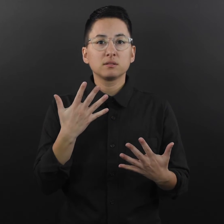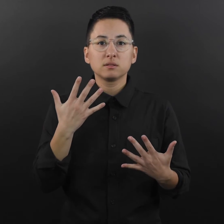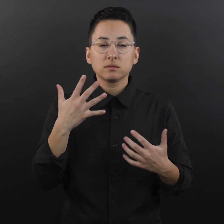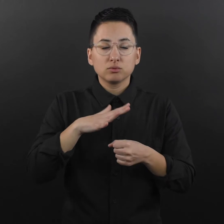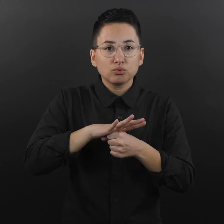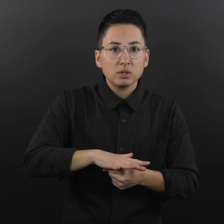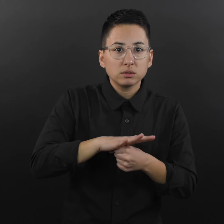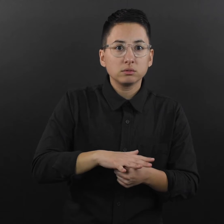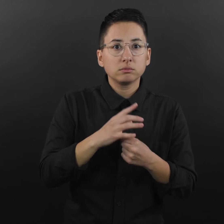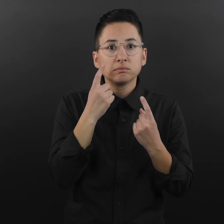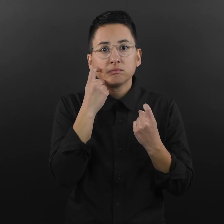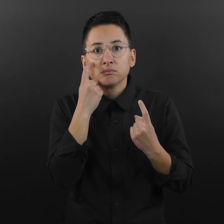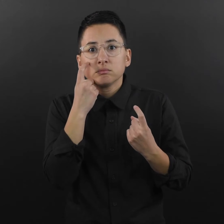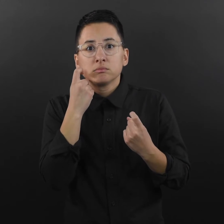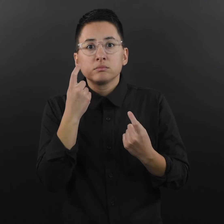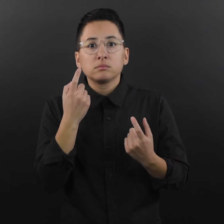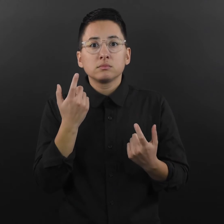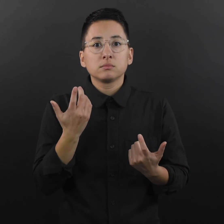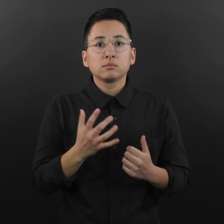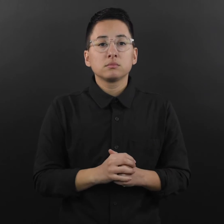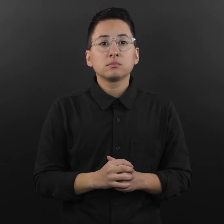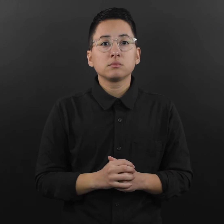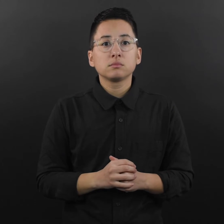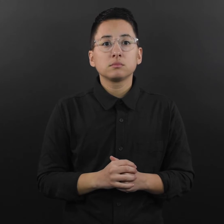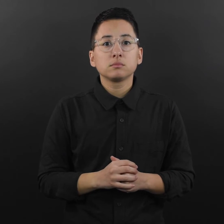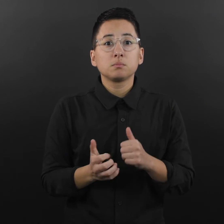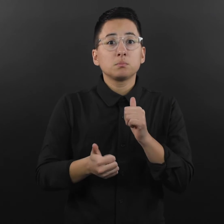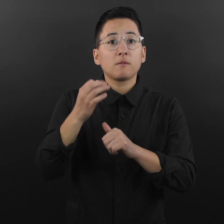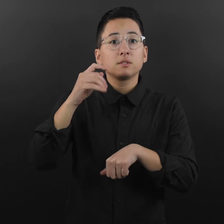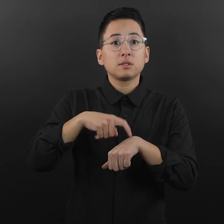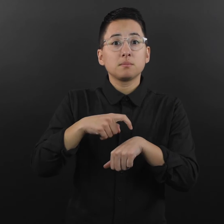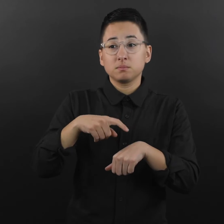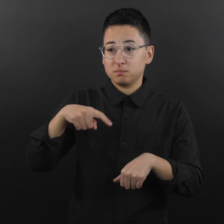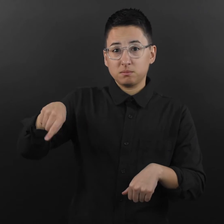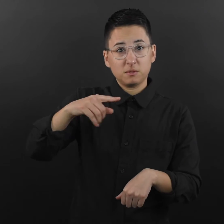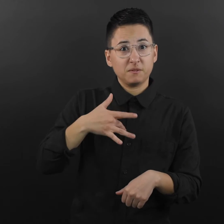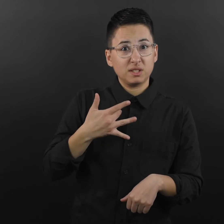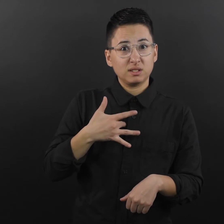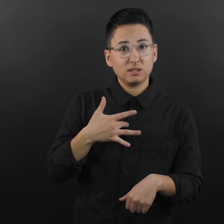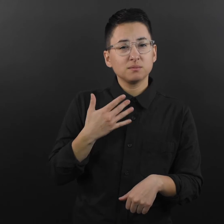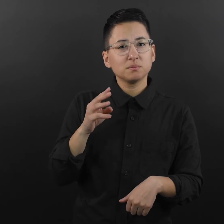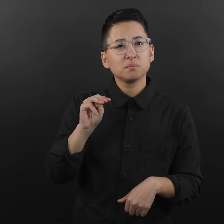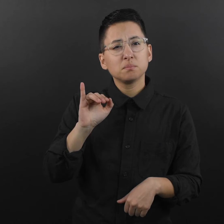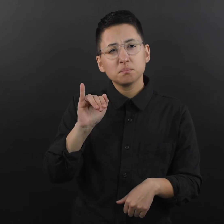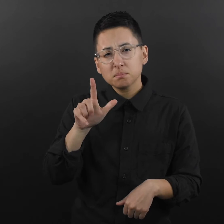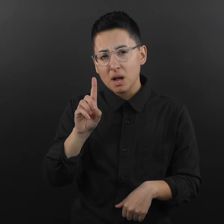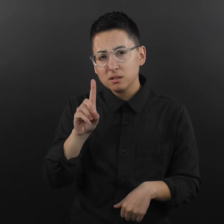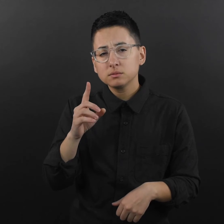and stressed and tearful other times. Most of the time, these feelings are mild and come and go.